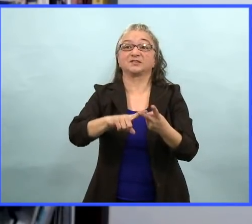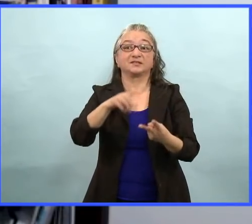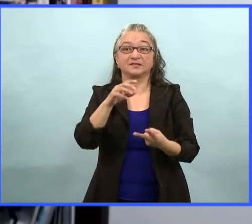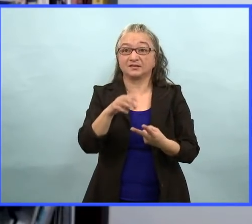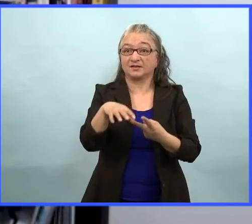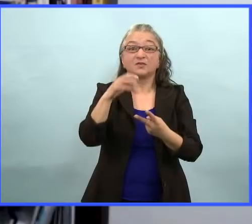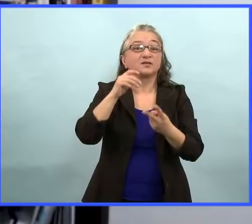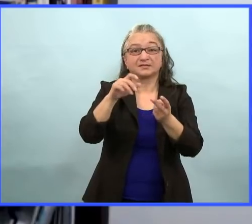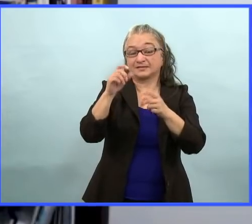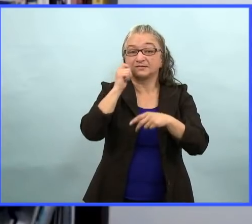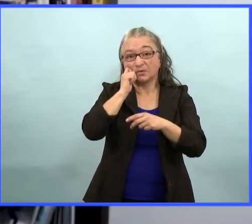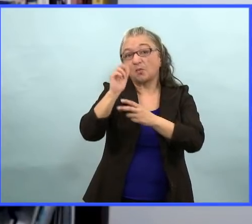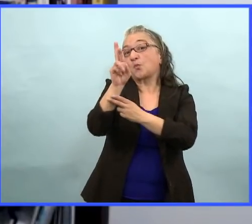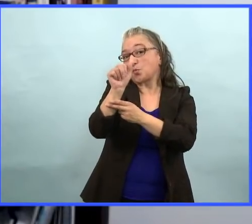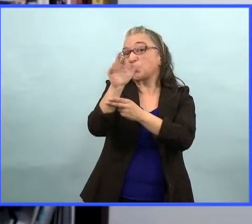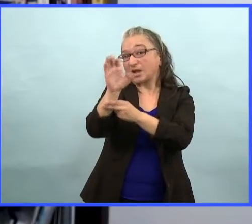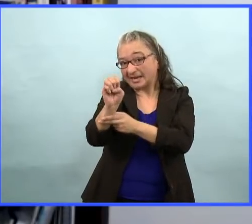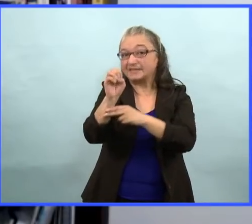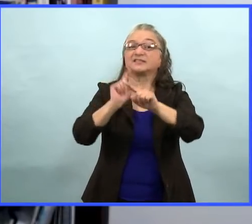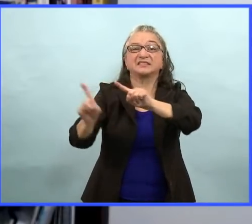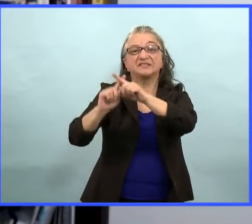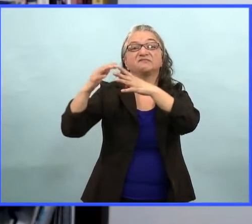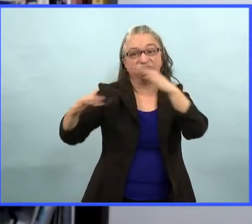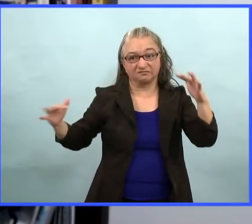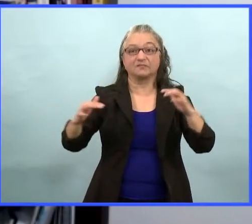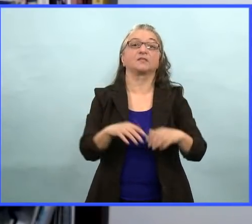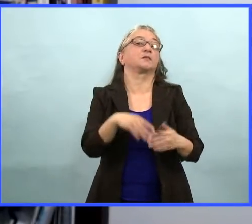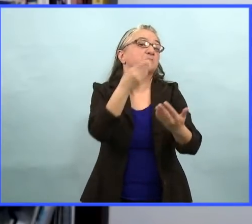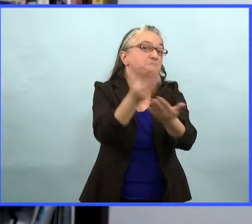has access to protection from cobit 19 through the vaccine